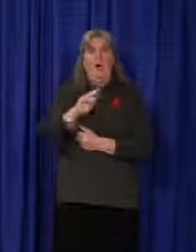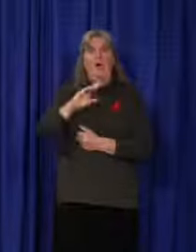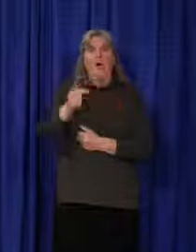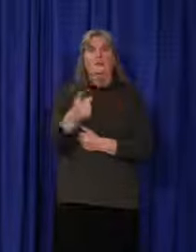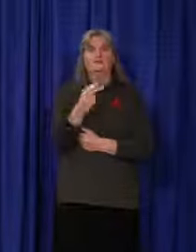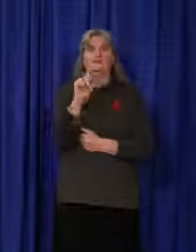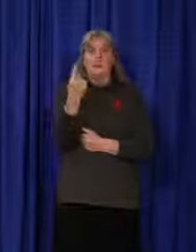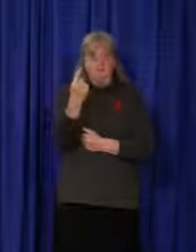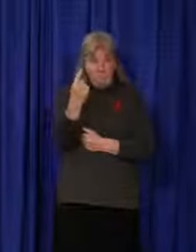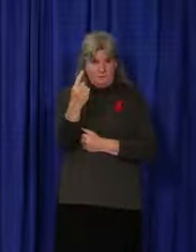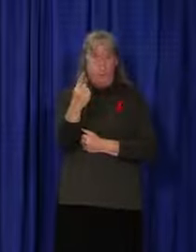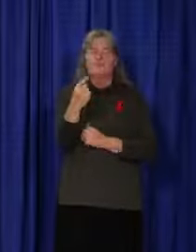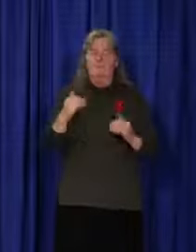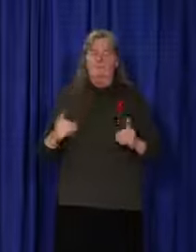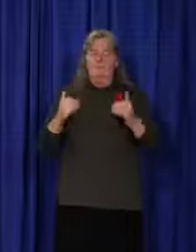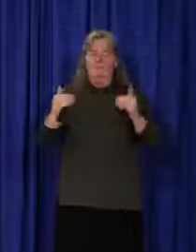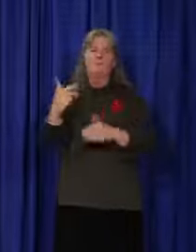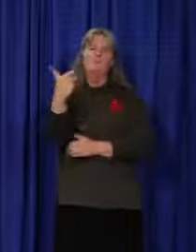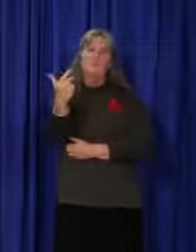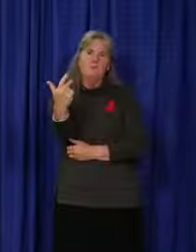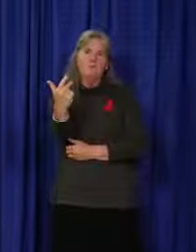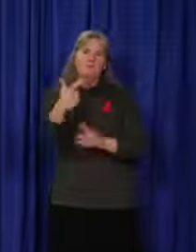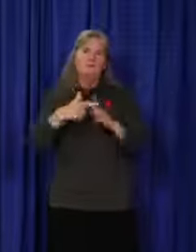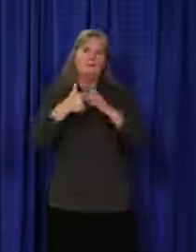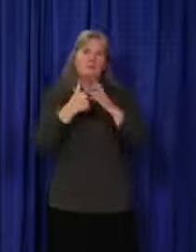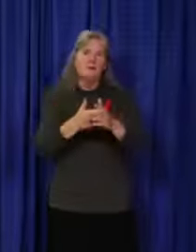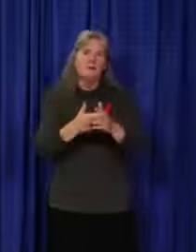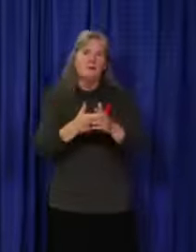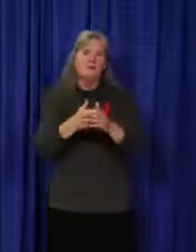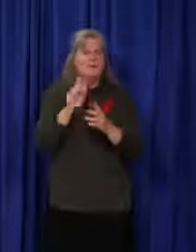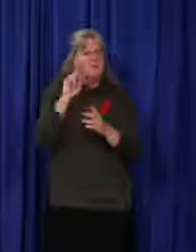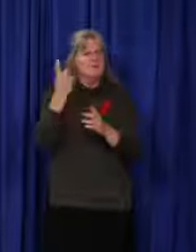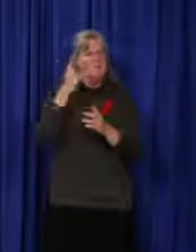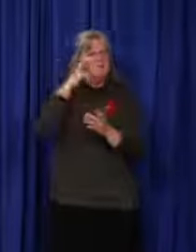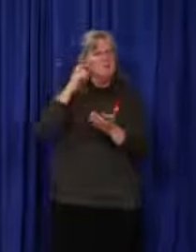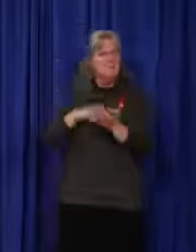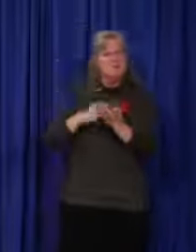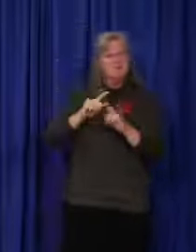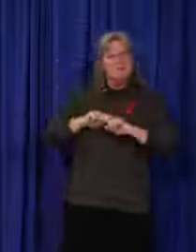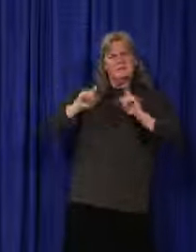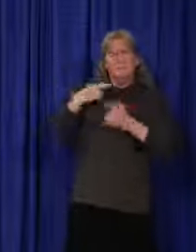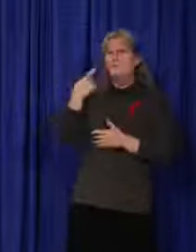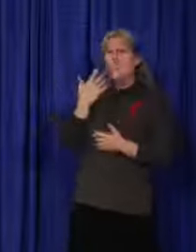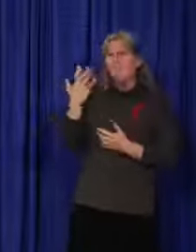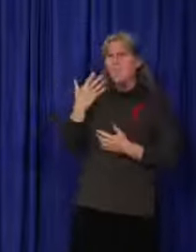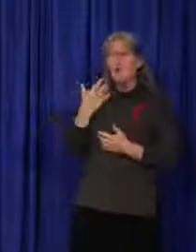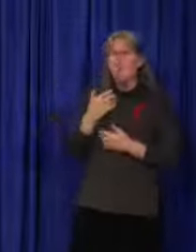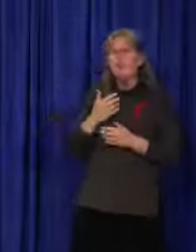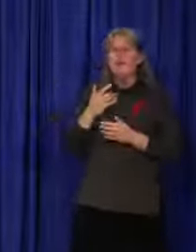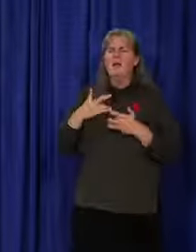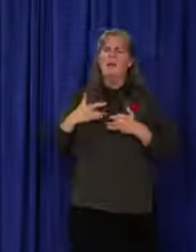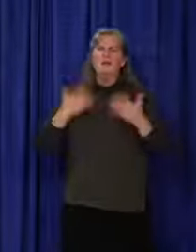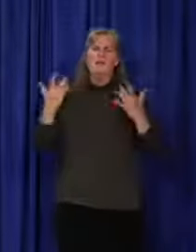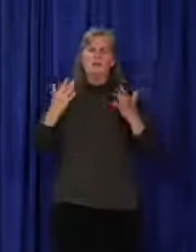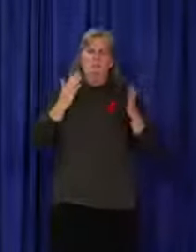out on the field. The safe six applies everywhere. It's not just in Whitehorse where there's lots of people